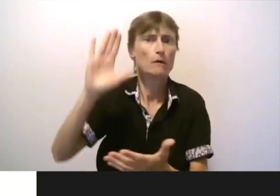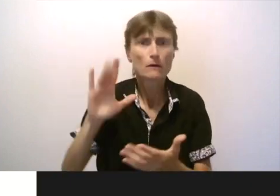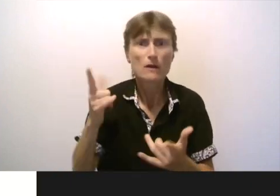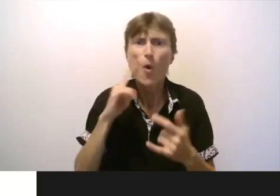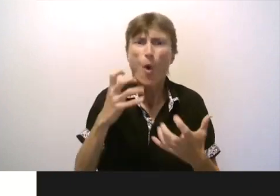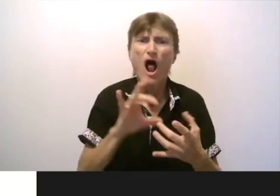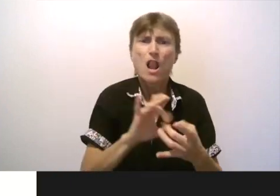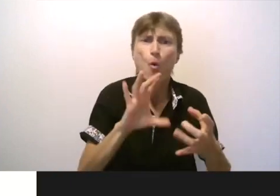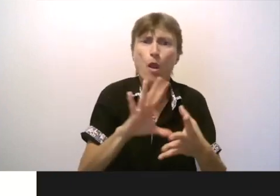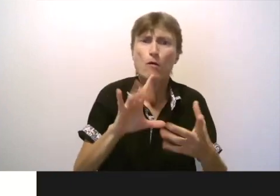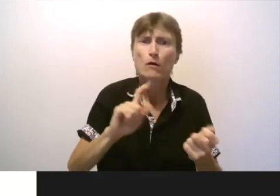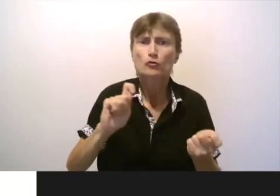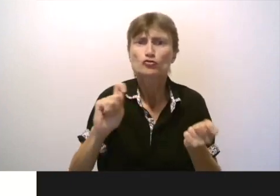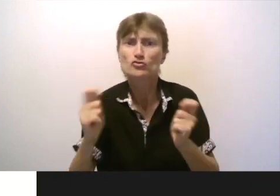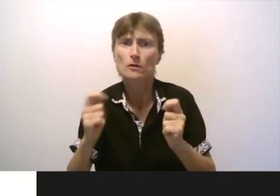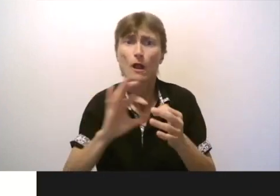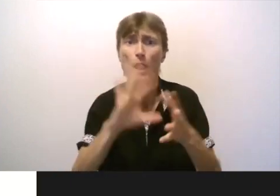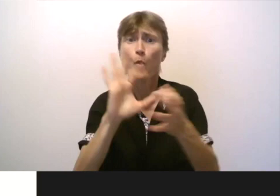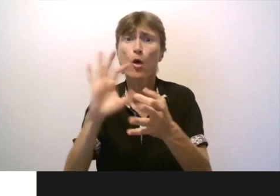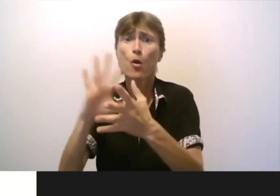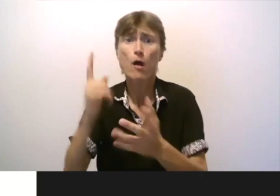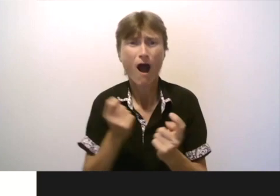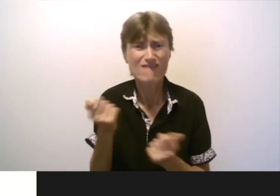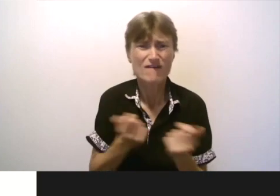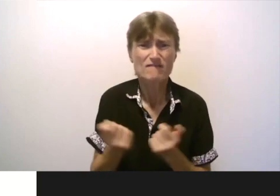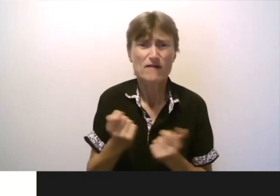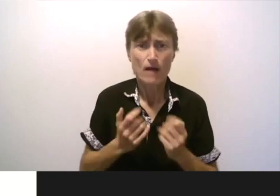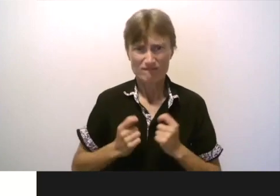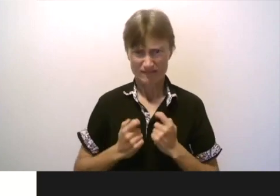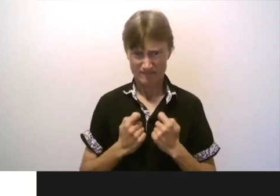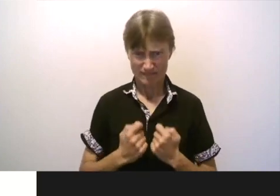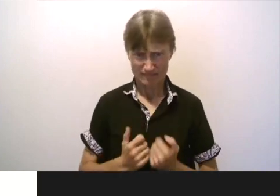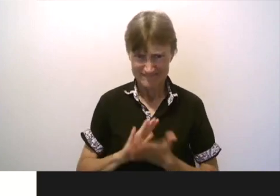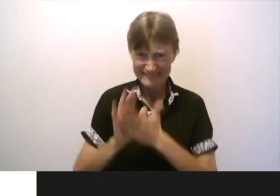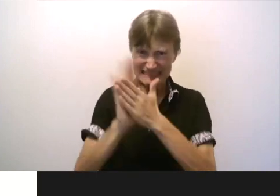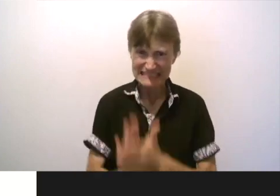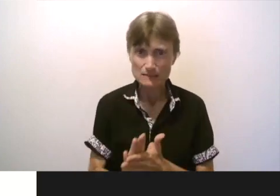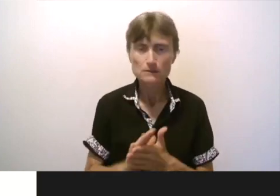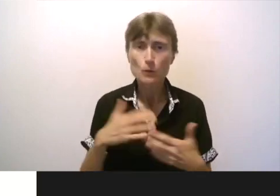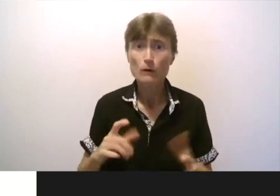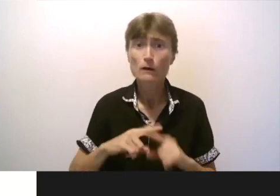letter that that that craig and clayton and zainab wrote the massive media it got the best thing is